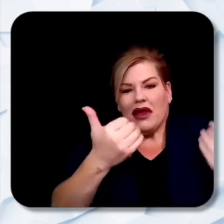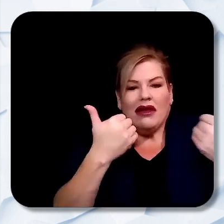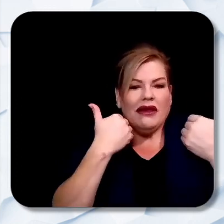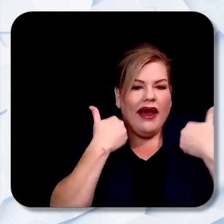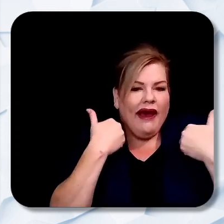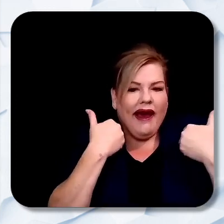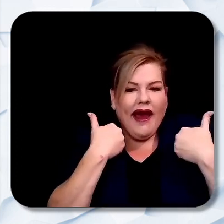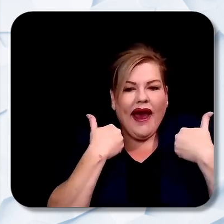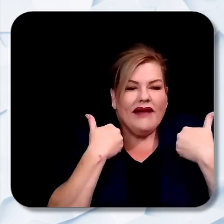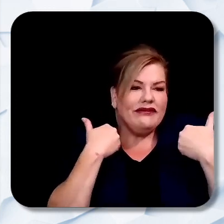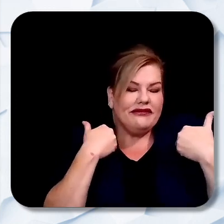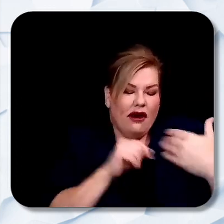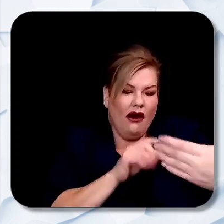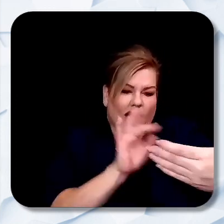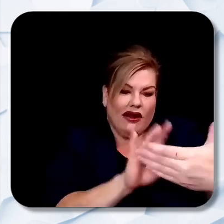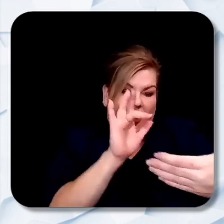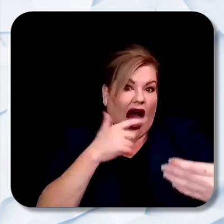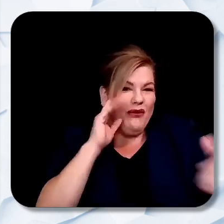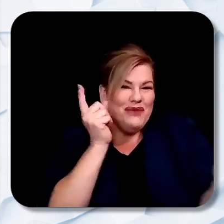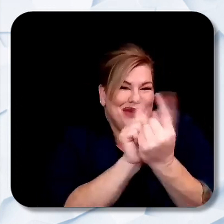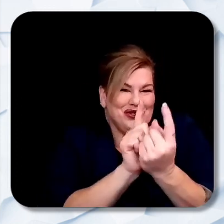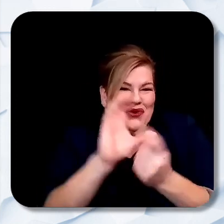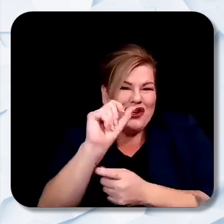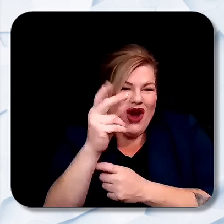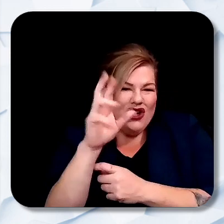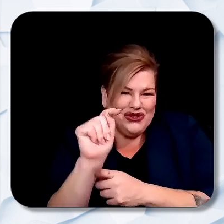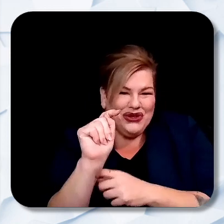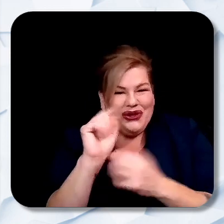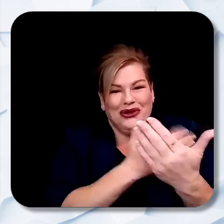say, Hey, I’ll meet you at that concert. But the bottom line is, we see, countless ways in which